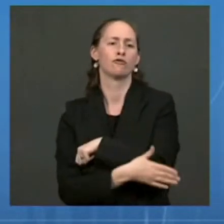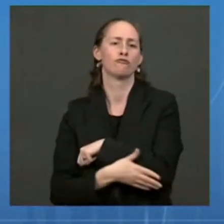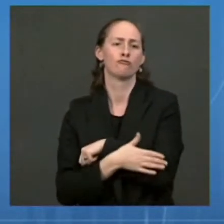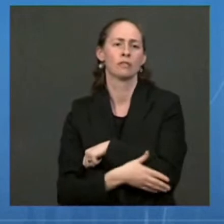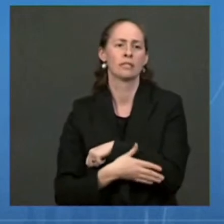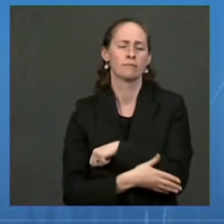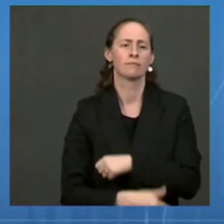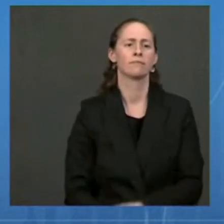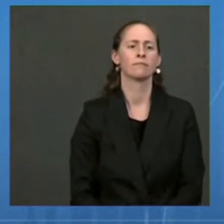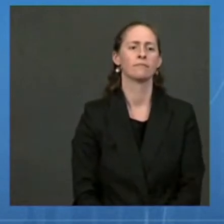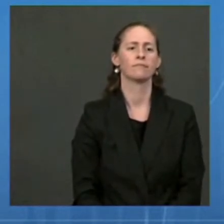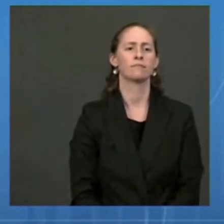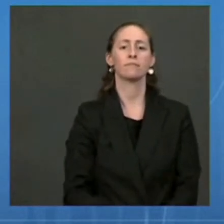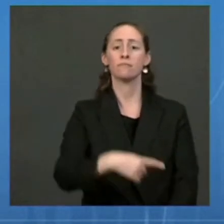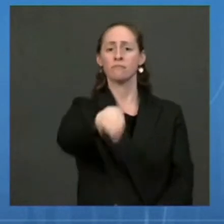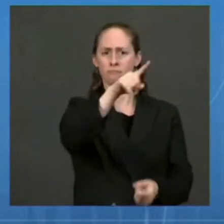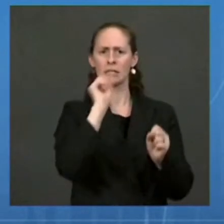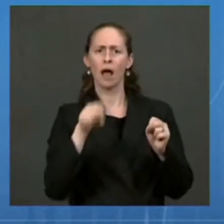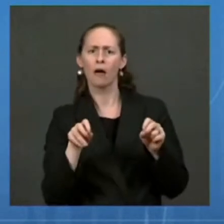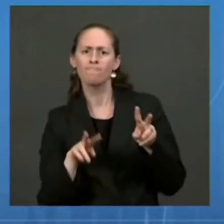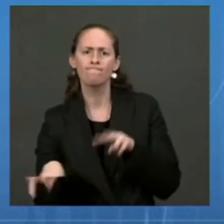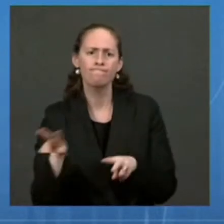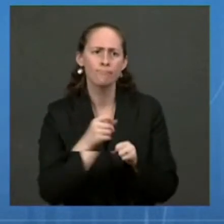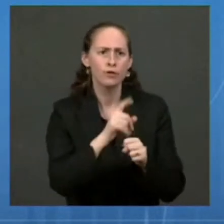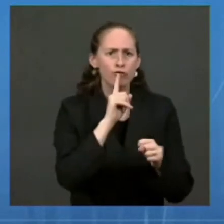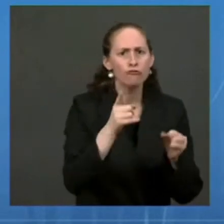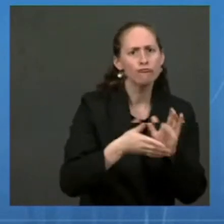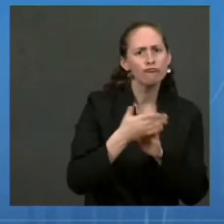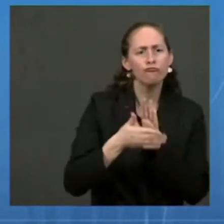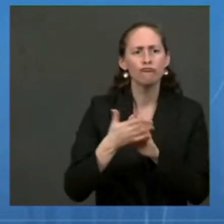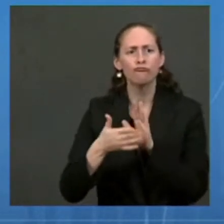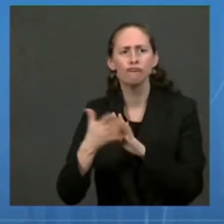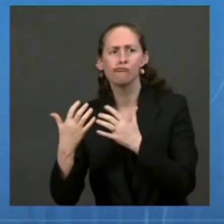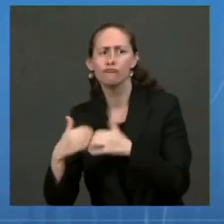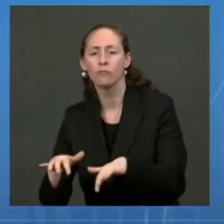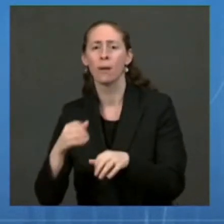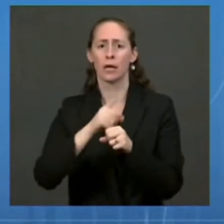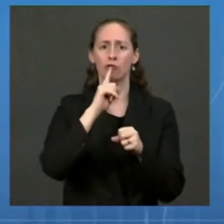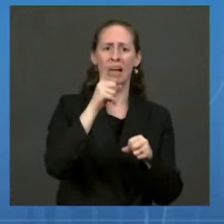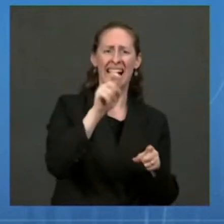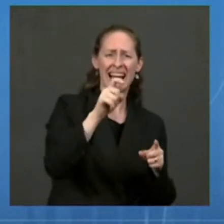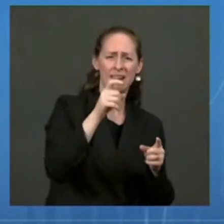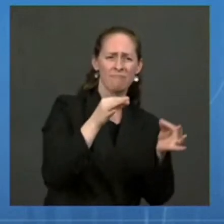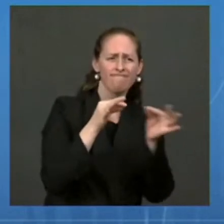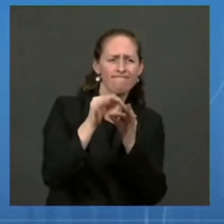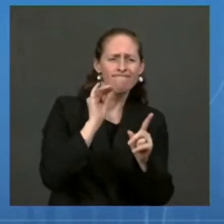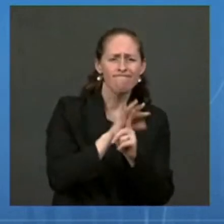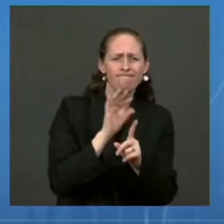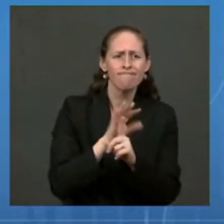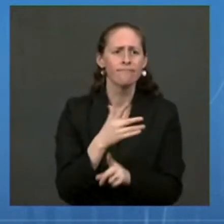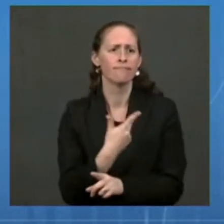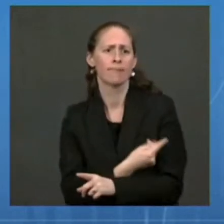OUR VACCINATION EFFORTS IN THOSE COUNTRIES IN TERMS OF VACCINE SURVEILLANCE, MANY